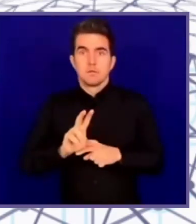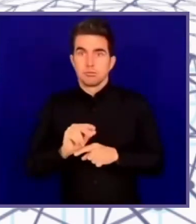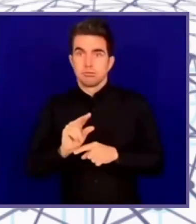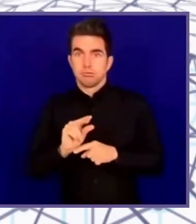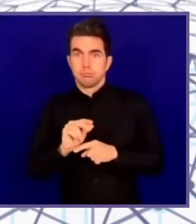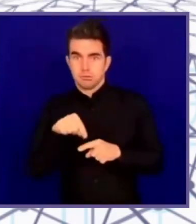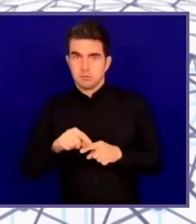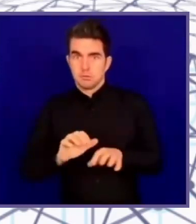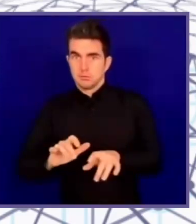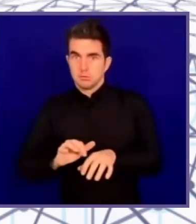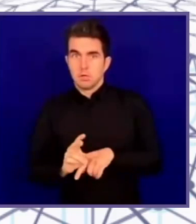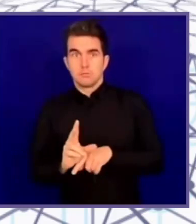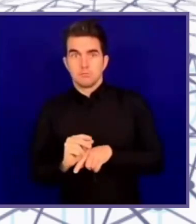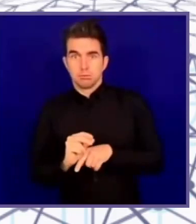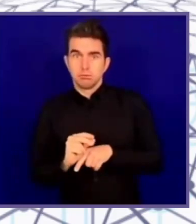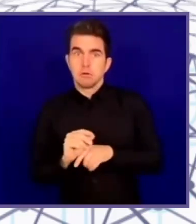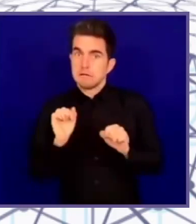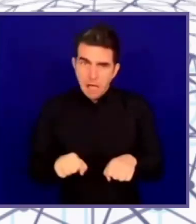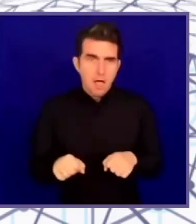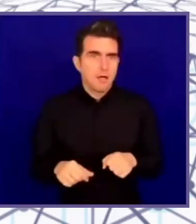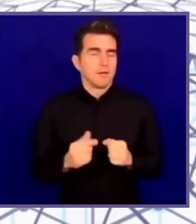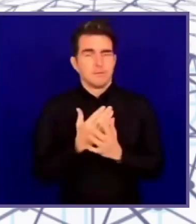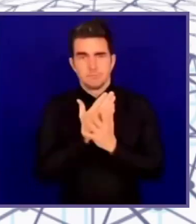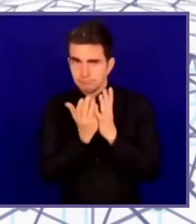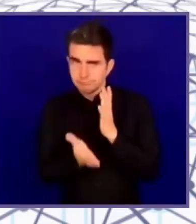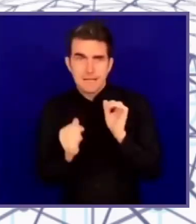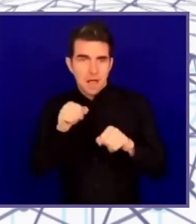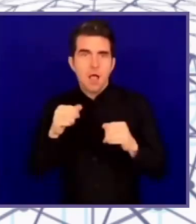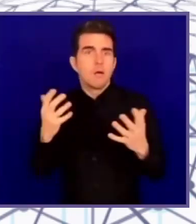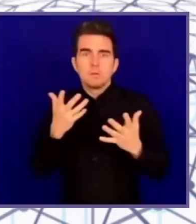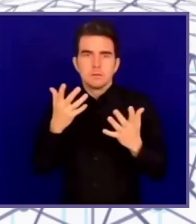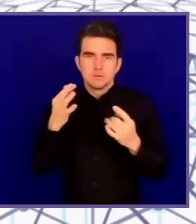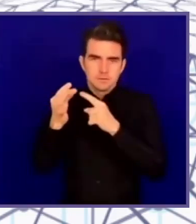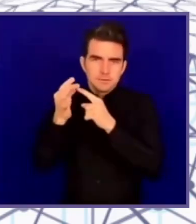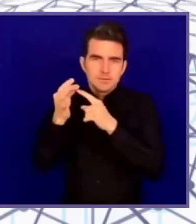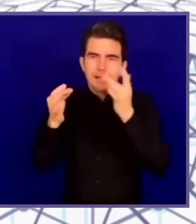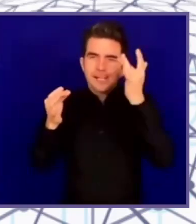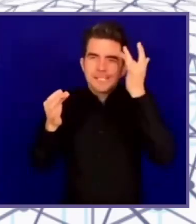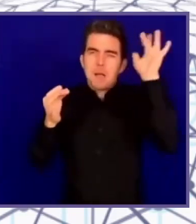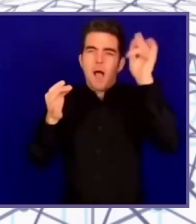which is an off the shelf sensor. So basically, there's room for it. And what we're hoping for